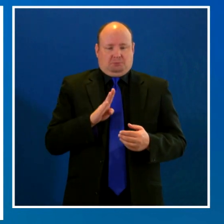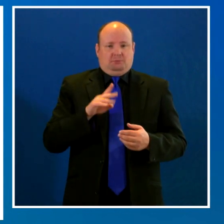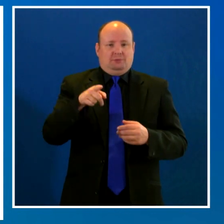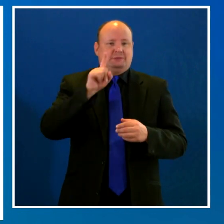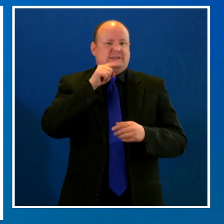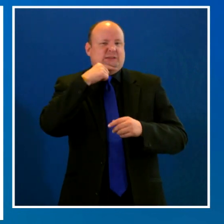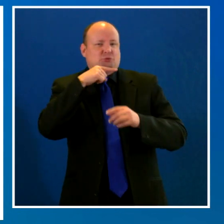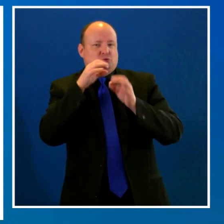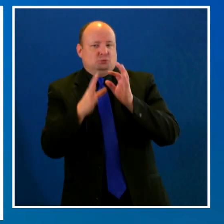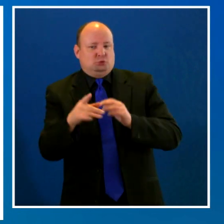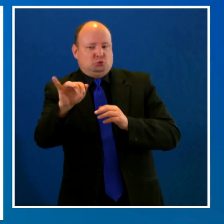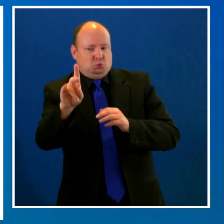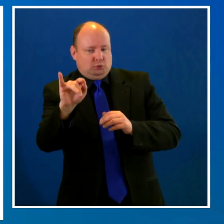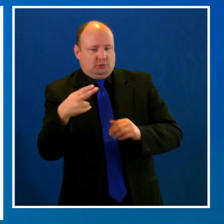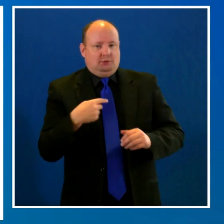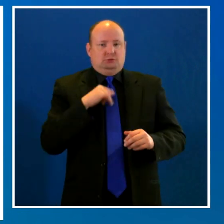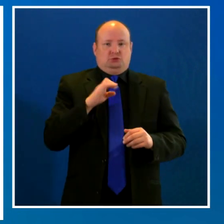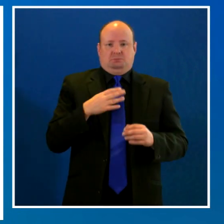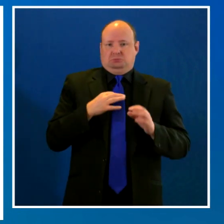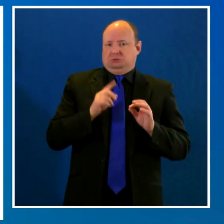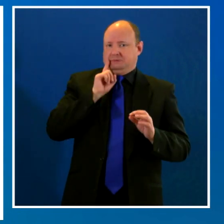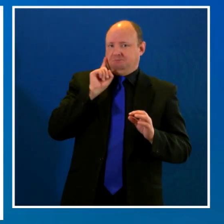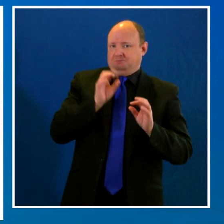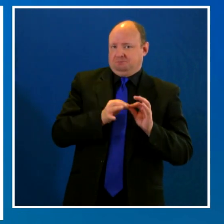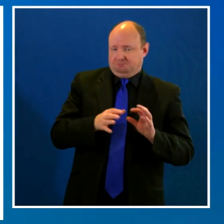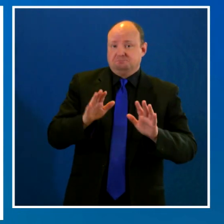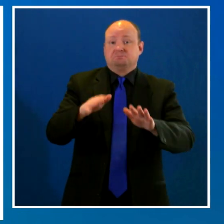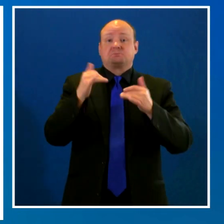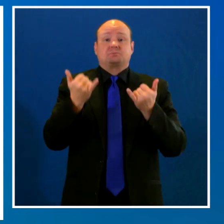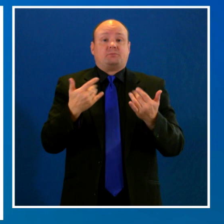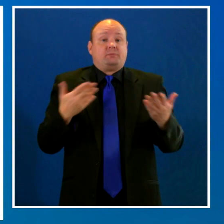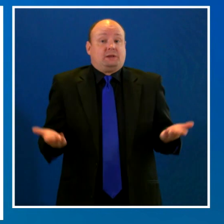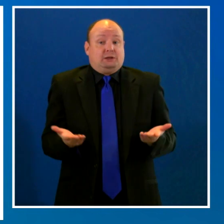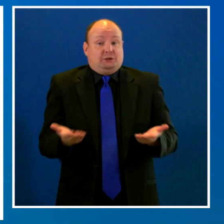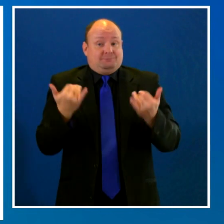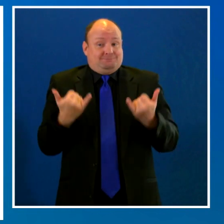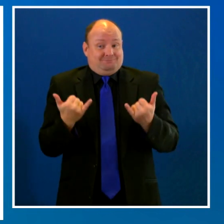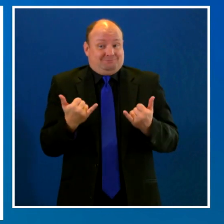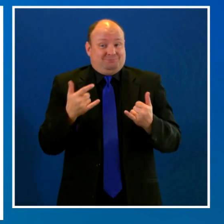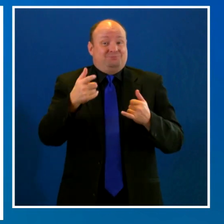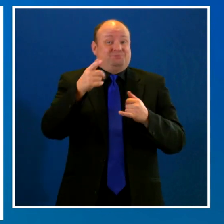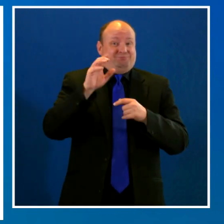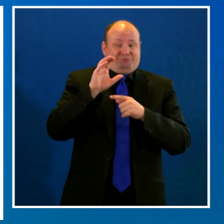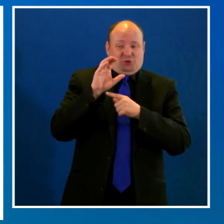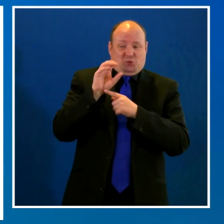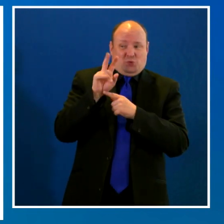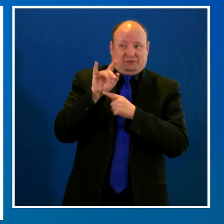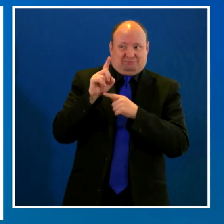The holidays are behind us. But the latest spike in COVID cases that still very much with